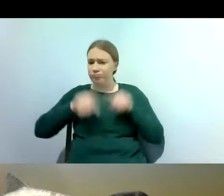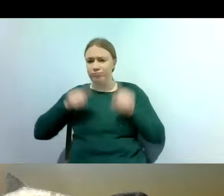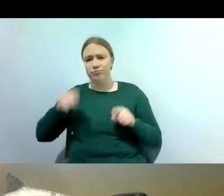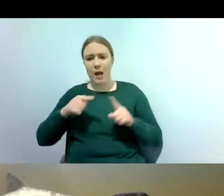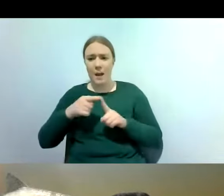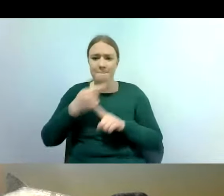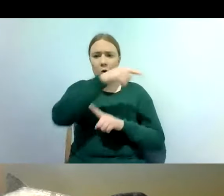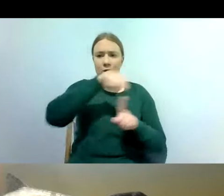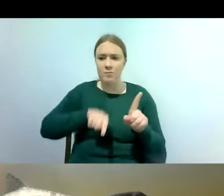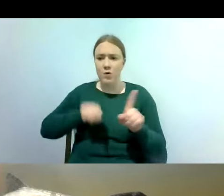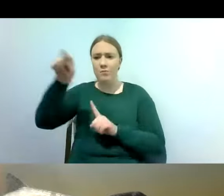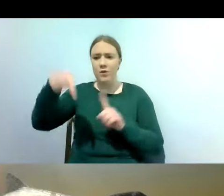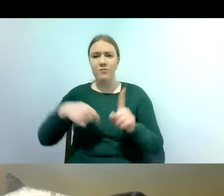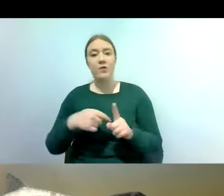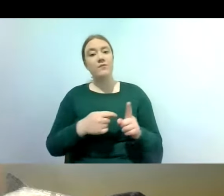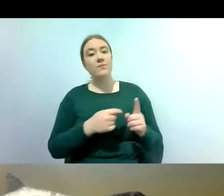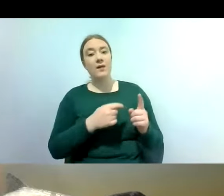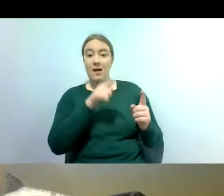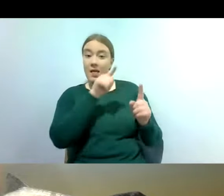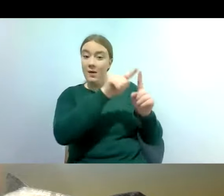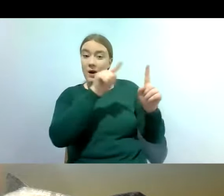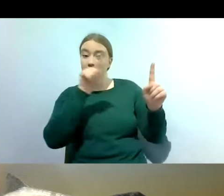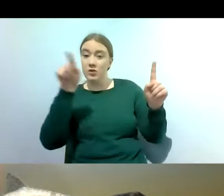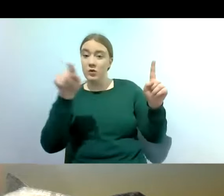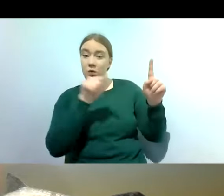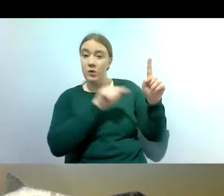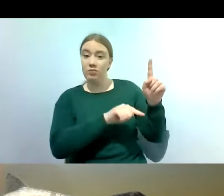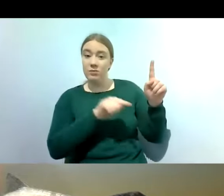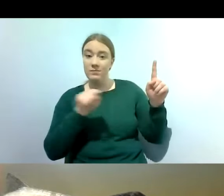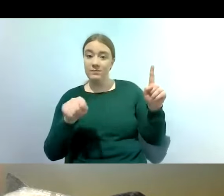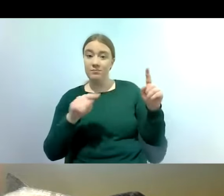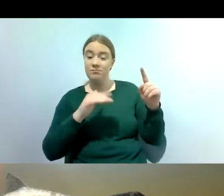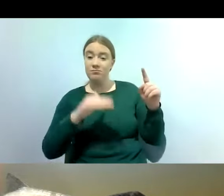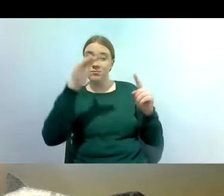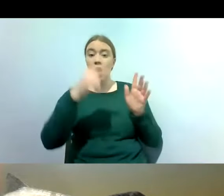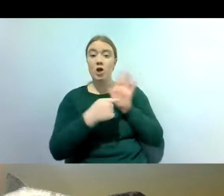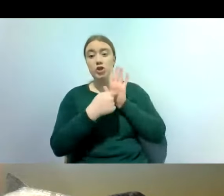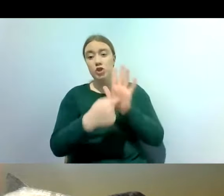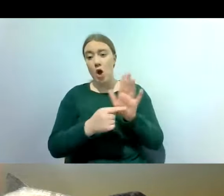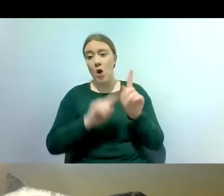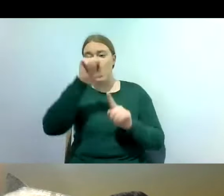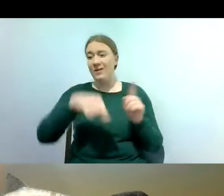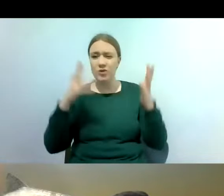and these three panels a b and c just are representative of that don't worry too much they